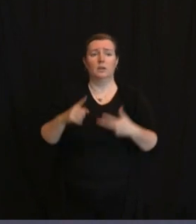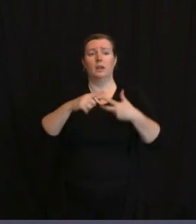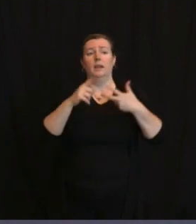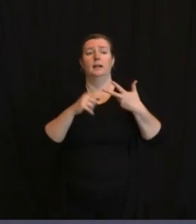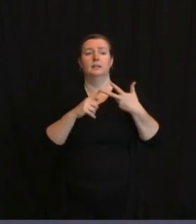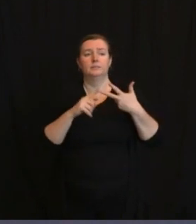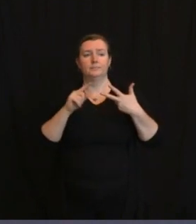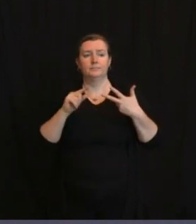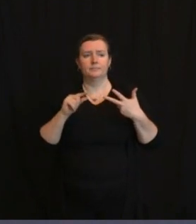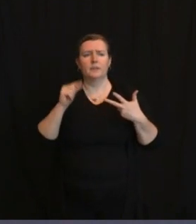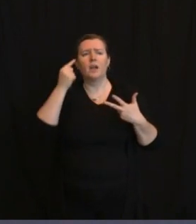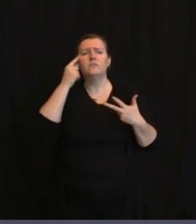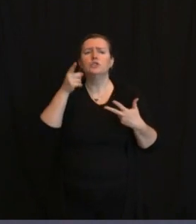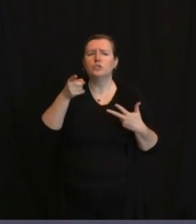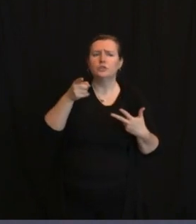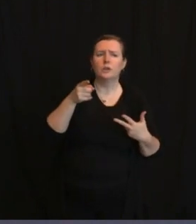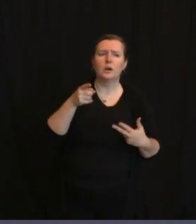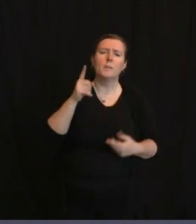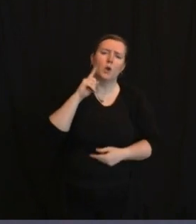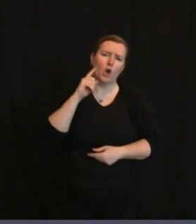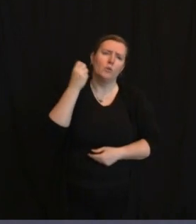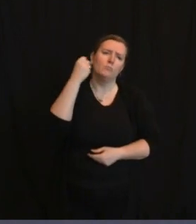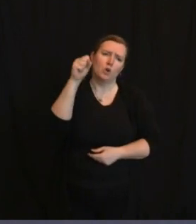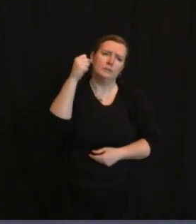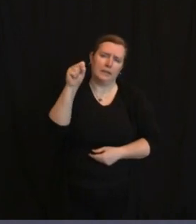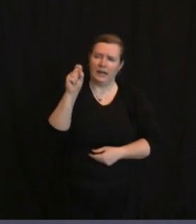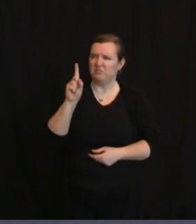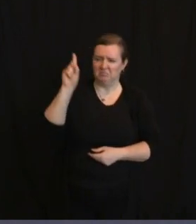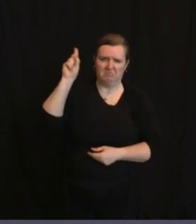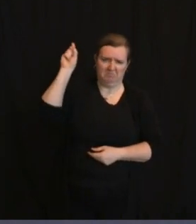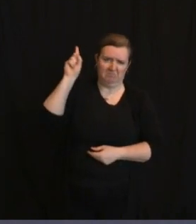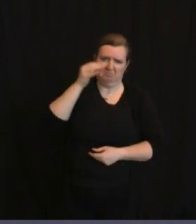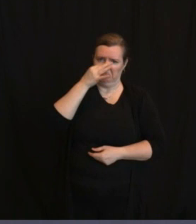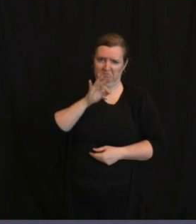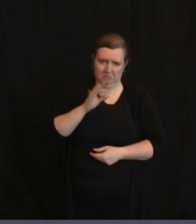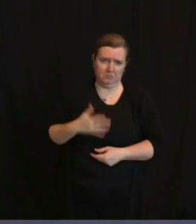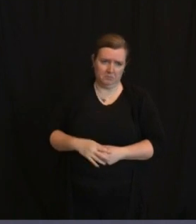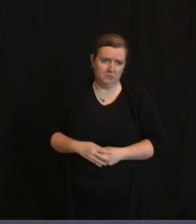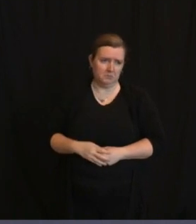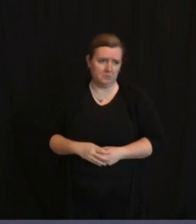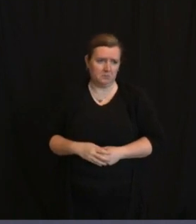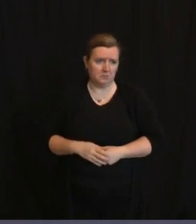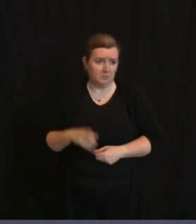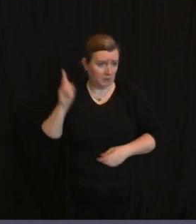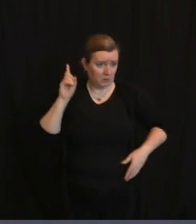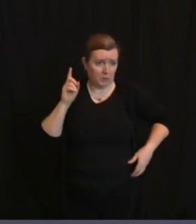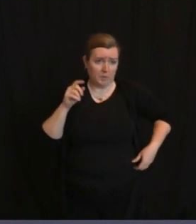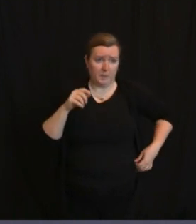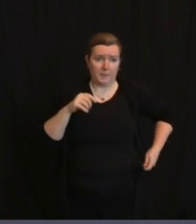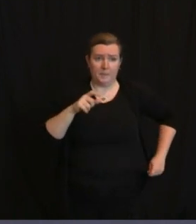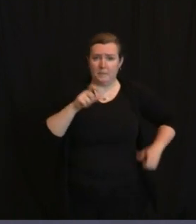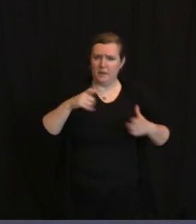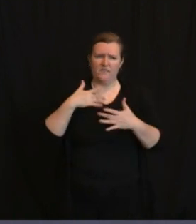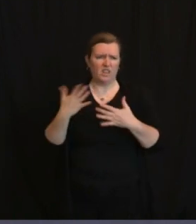GOVERNOR, I'M SURE YOU ARE AWARE OF THE PROTEST EARLIER TODAY IN TRENTON CALLING FOR NEW JERSEY TO BE REOPENED IMMEDIATELY.